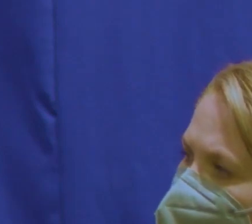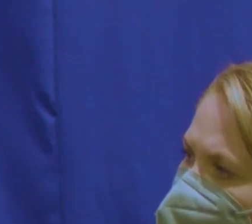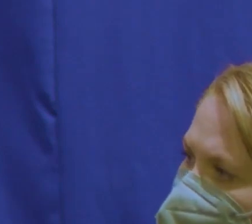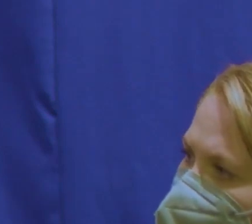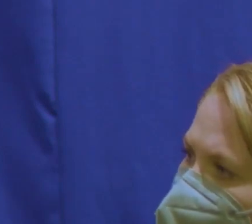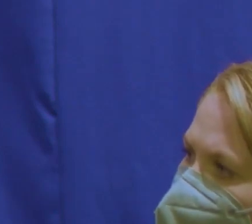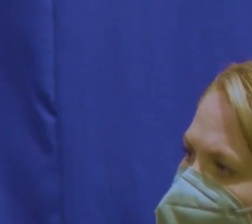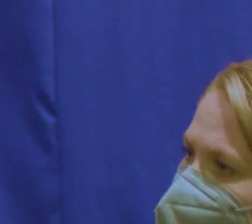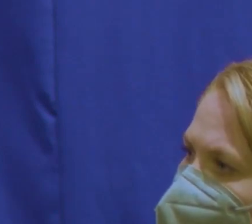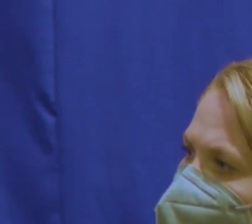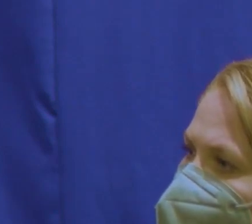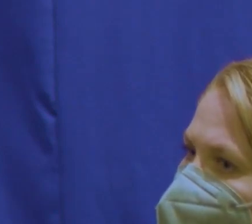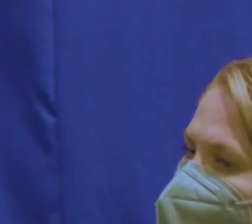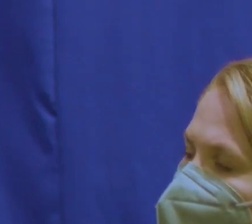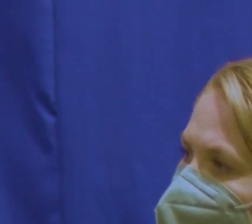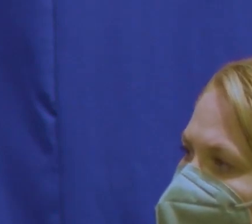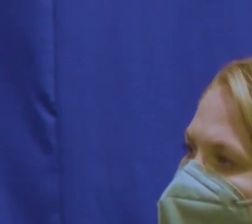And I'm sure there was some that did that,